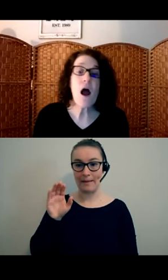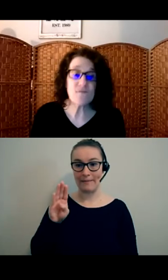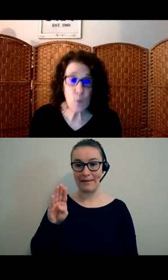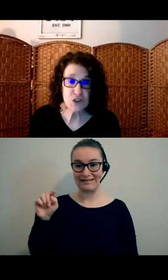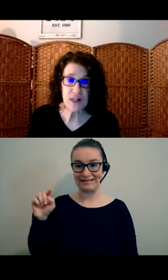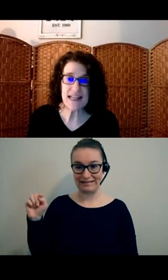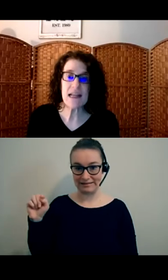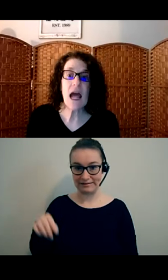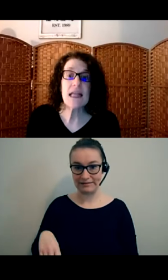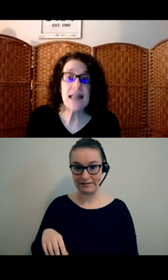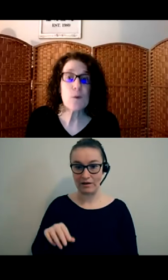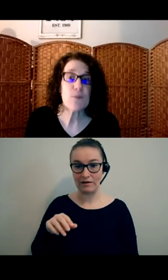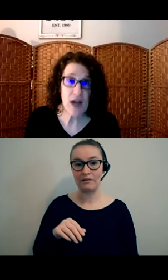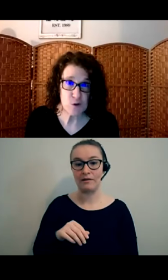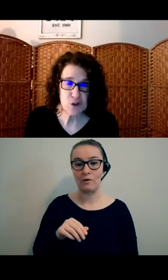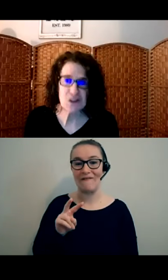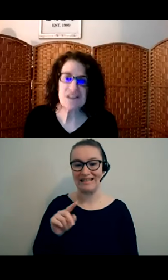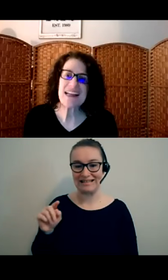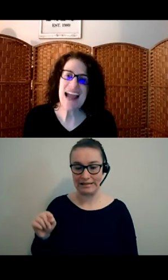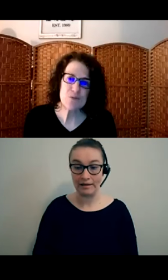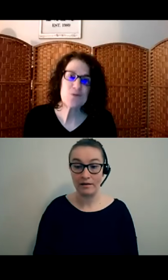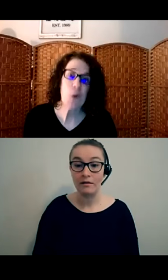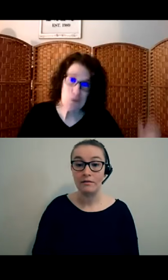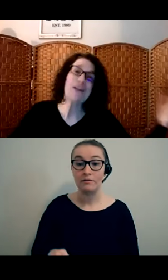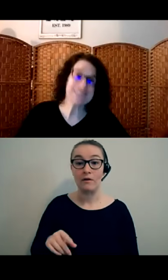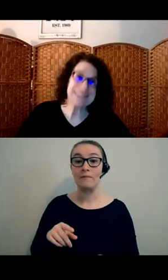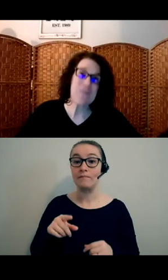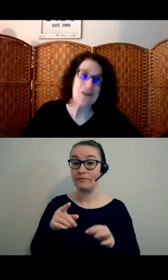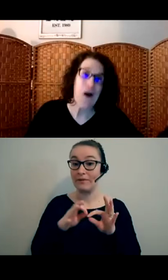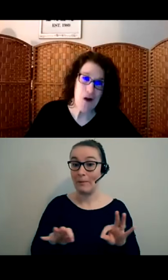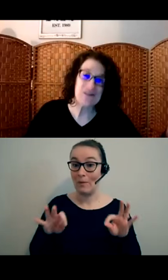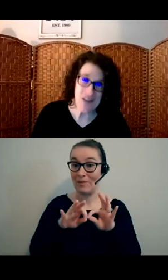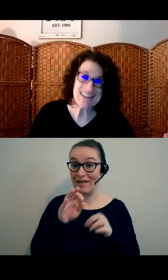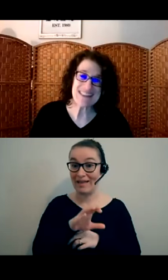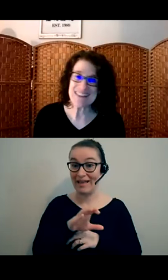Unfortunately, like with browsers, captions won't look the same on all devices.